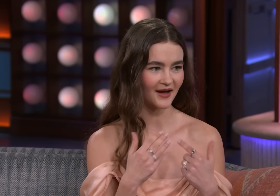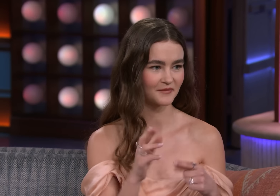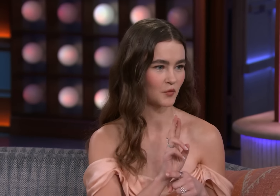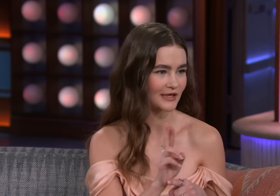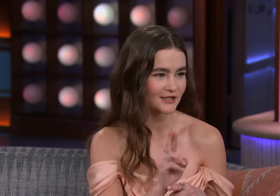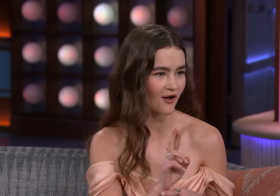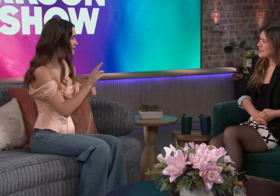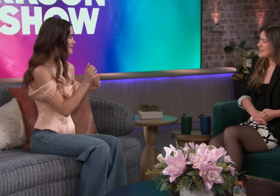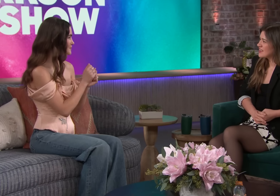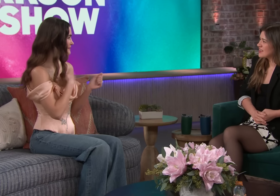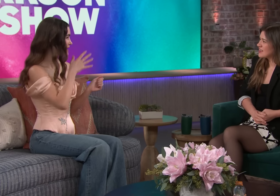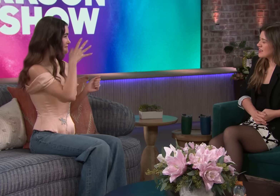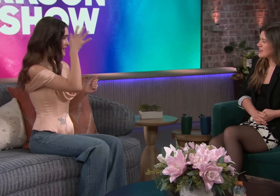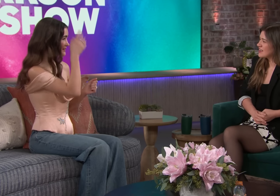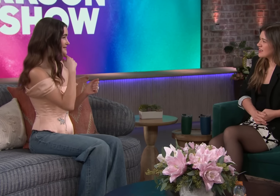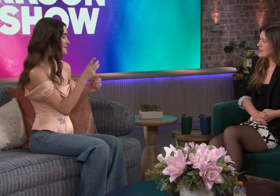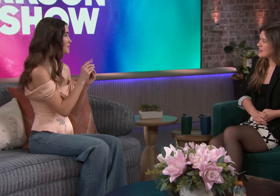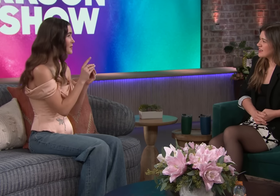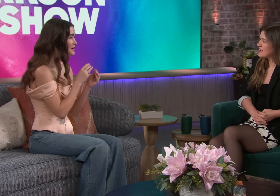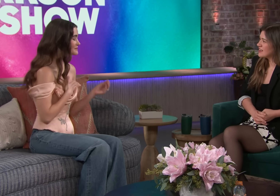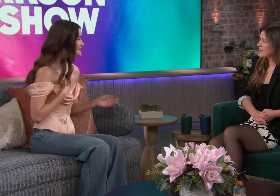(audience applauds) - Whoo! Please welcome Milli Simmonds.